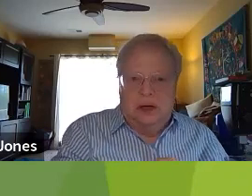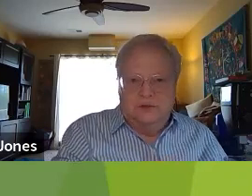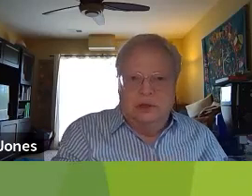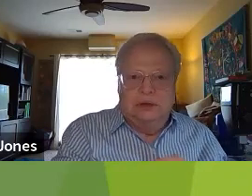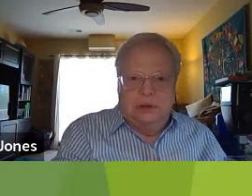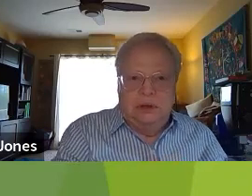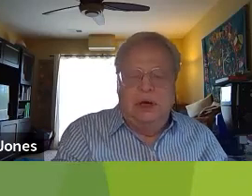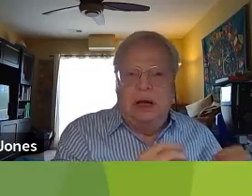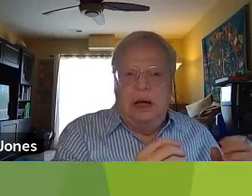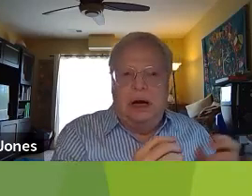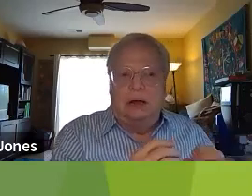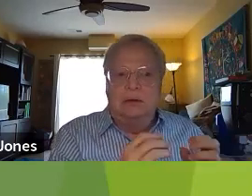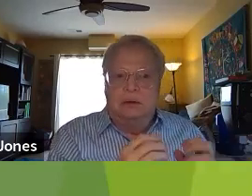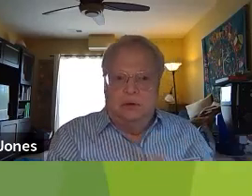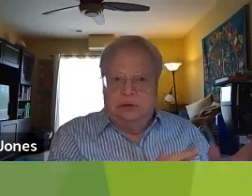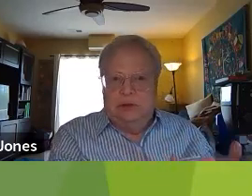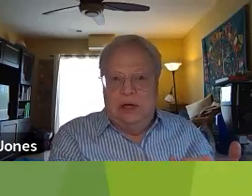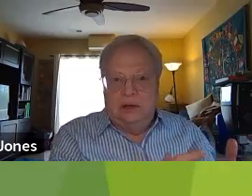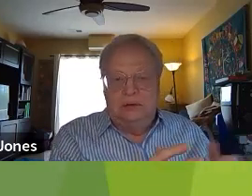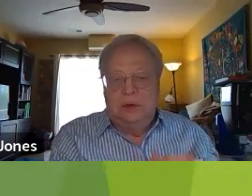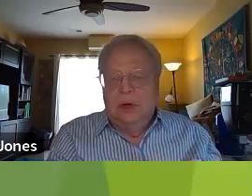FCC and through the states.